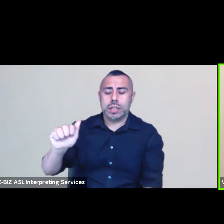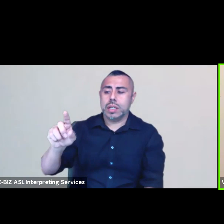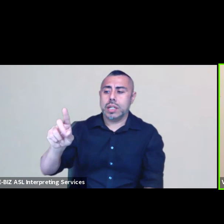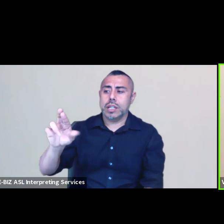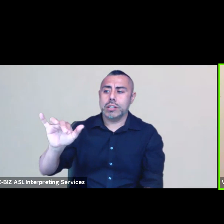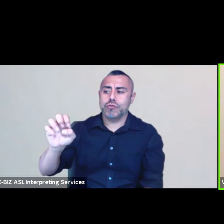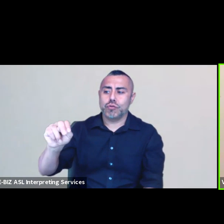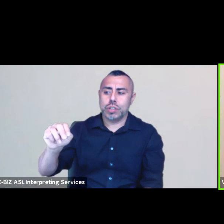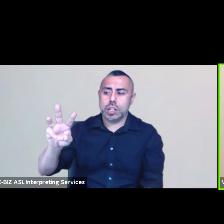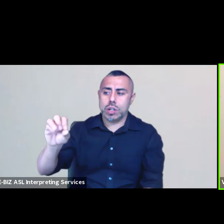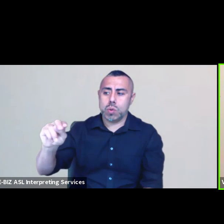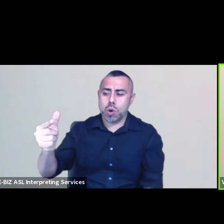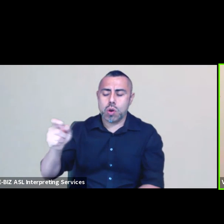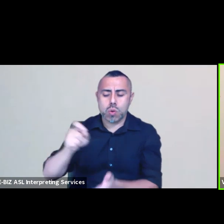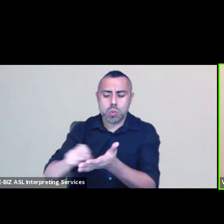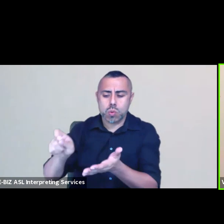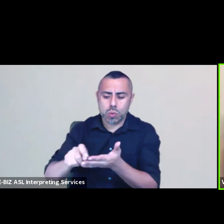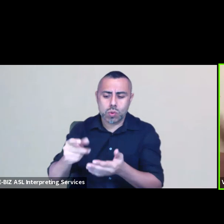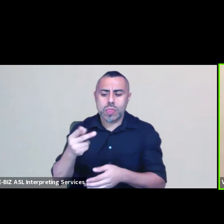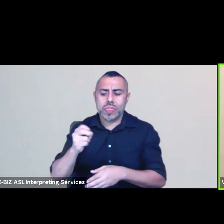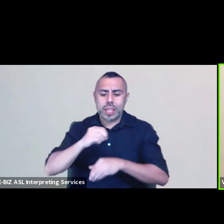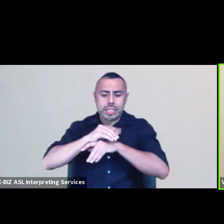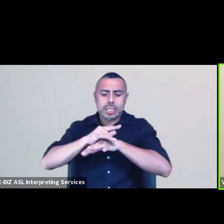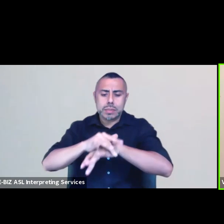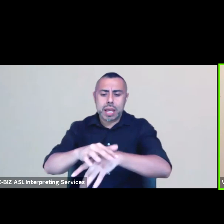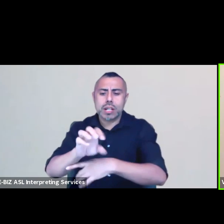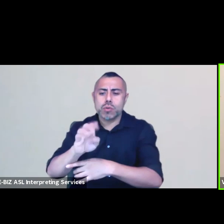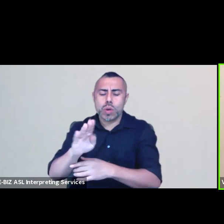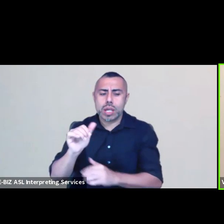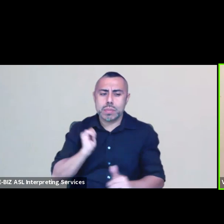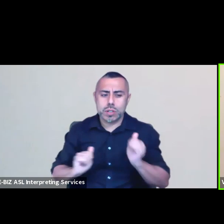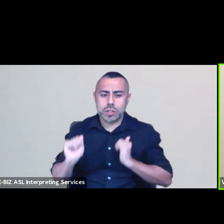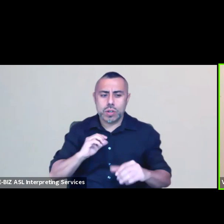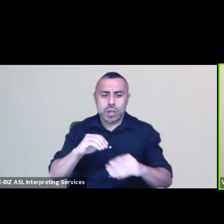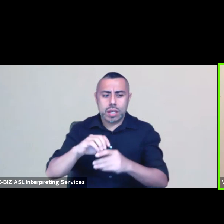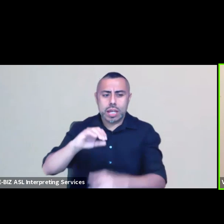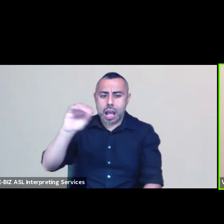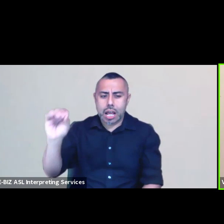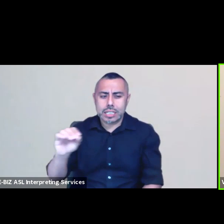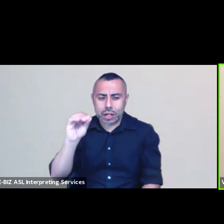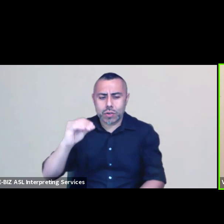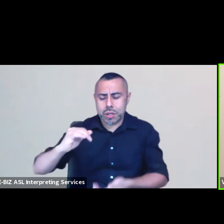in Ontario, holding an event in partnership with HowlRound as well that has done digitally,